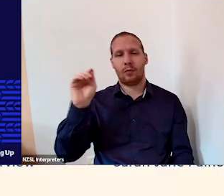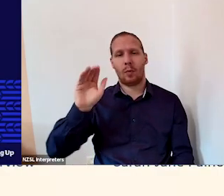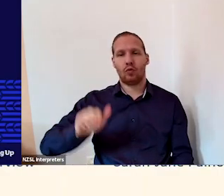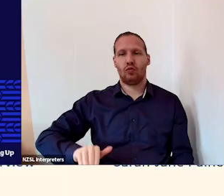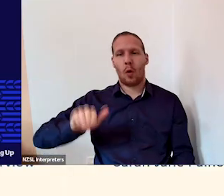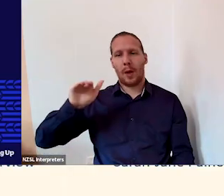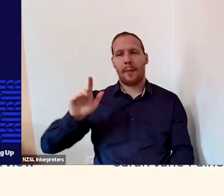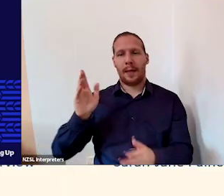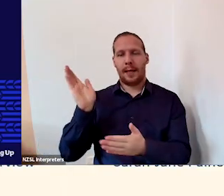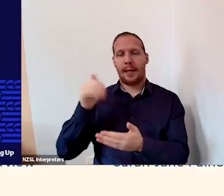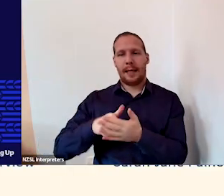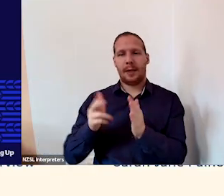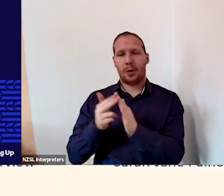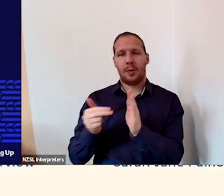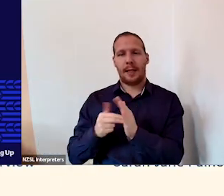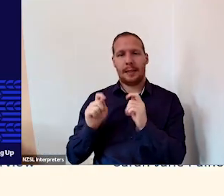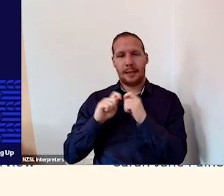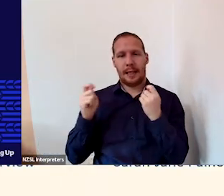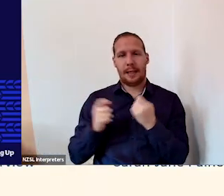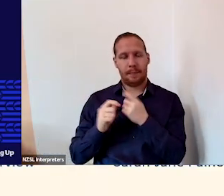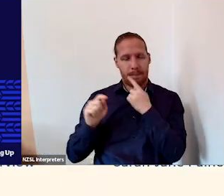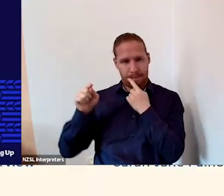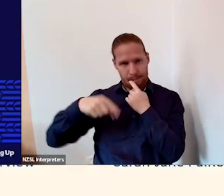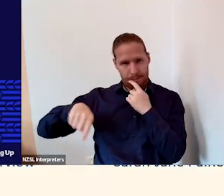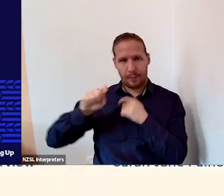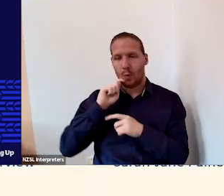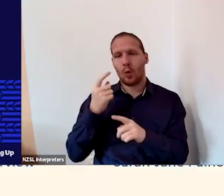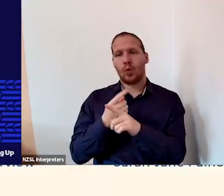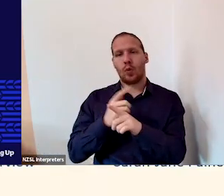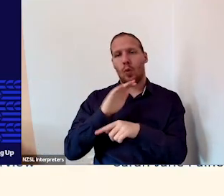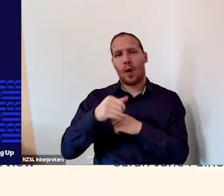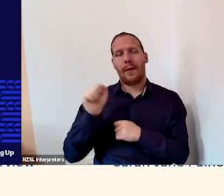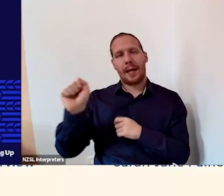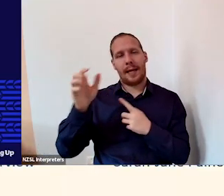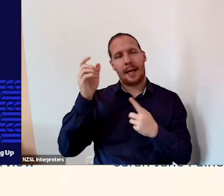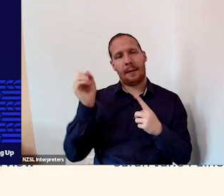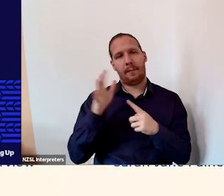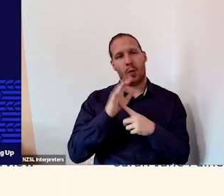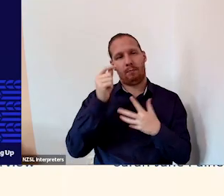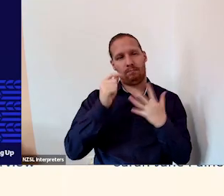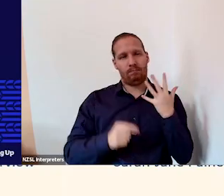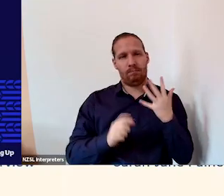who will talk through the key findings from the recent snapshot report on mental health and wellbeing.